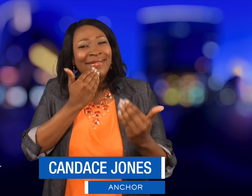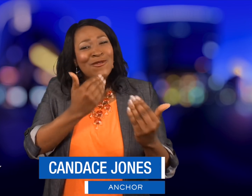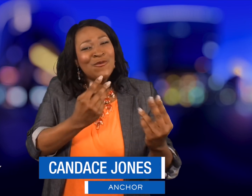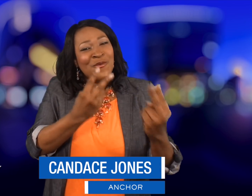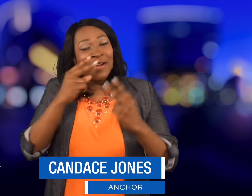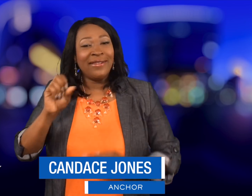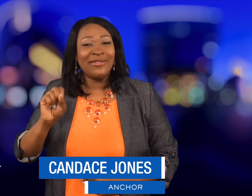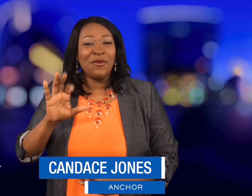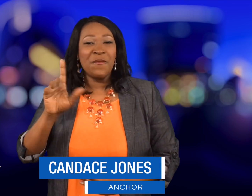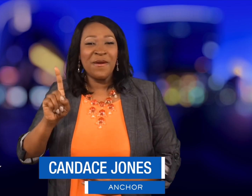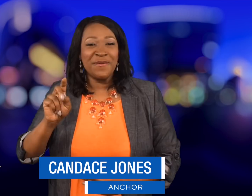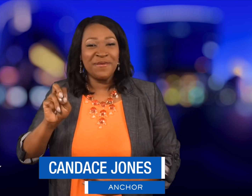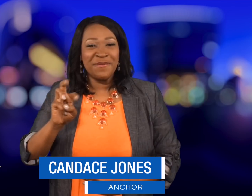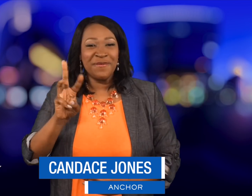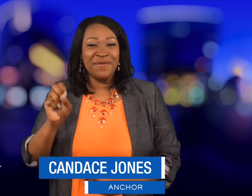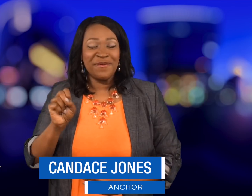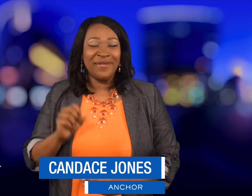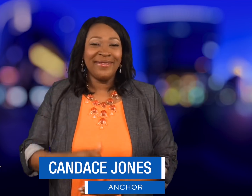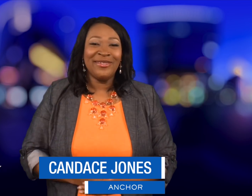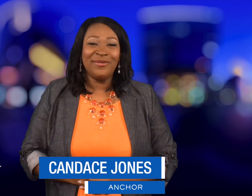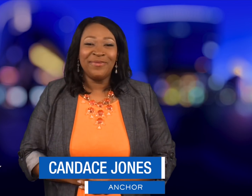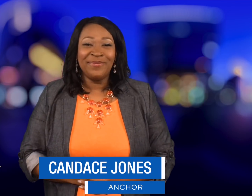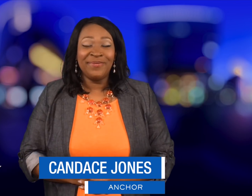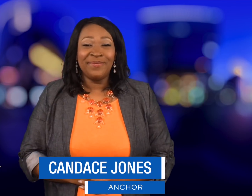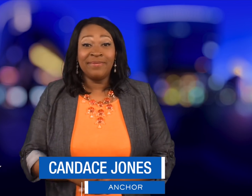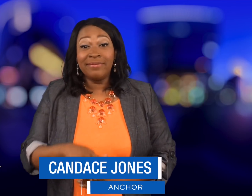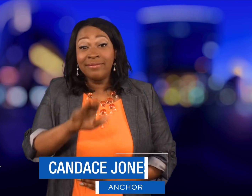Thank you for watching Sign1News.